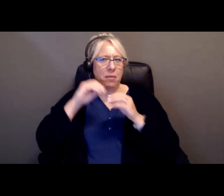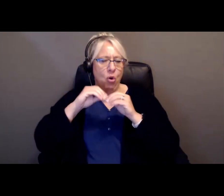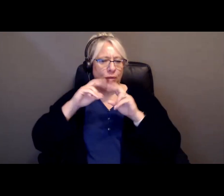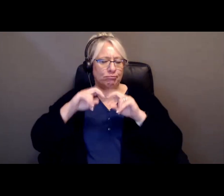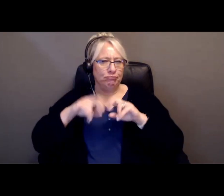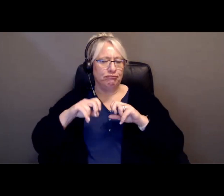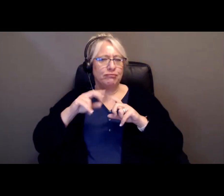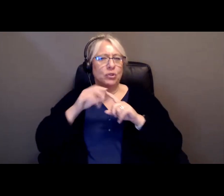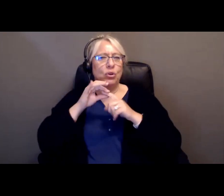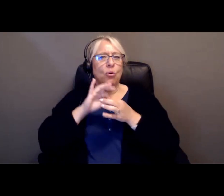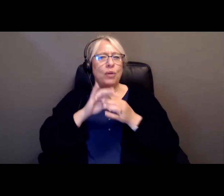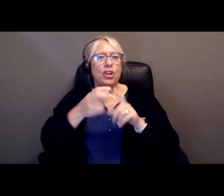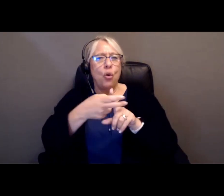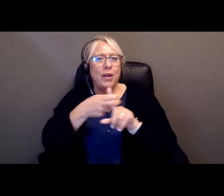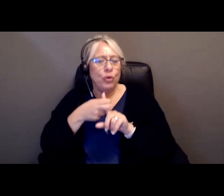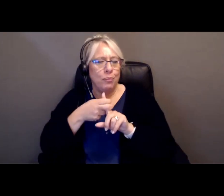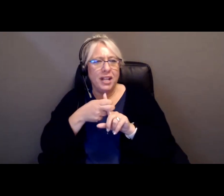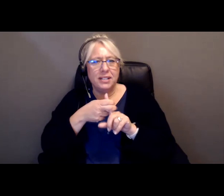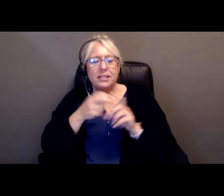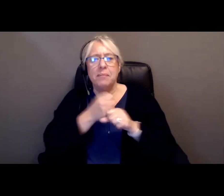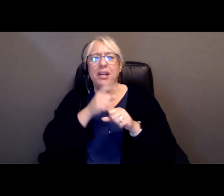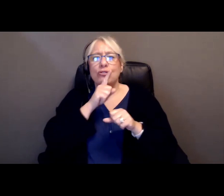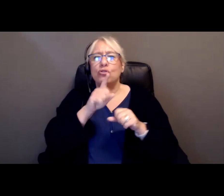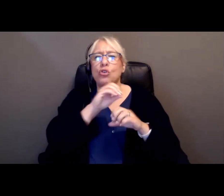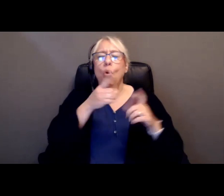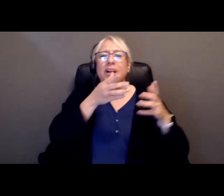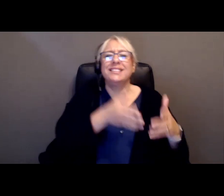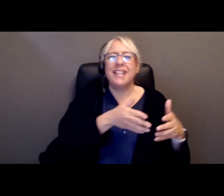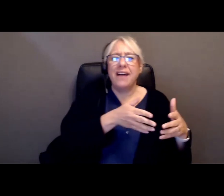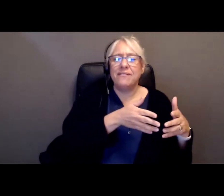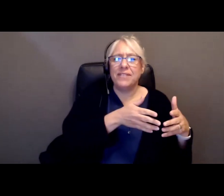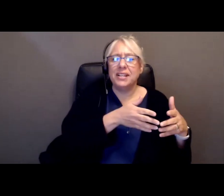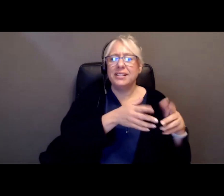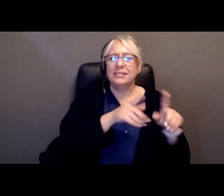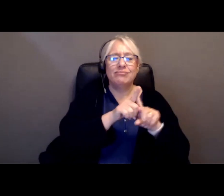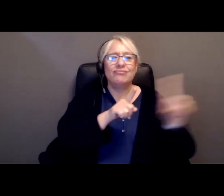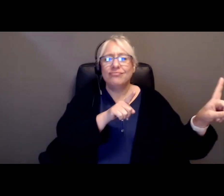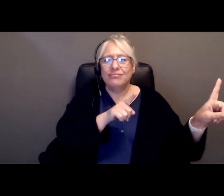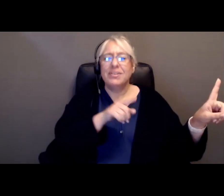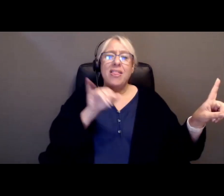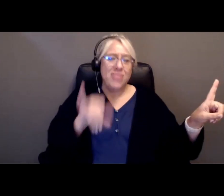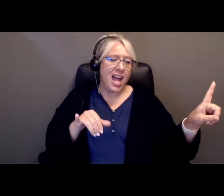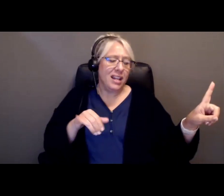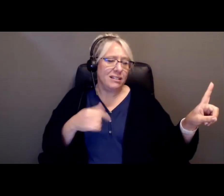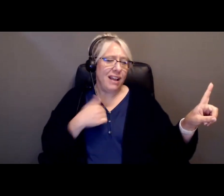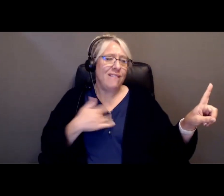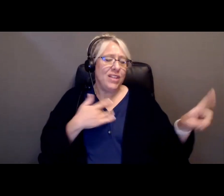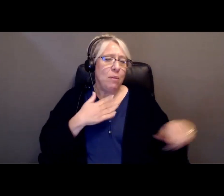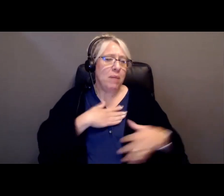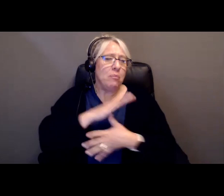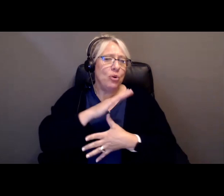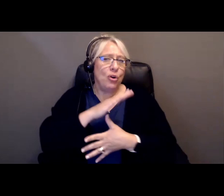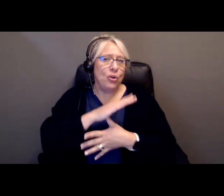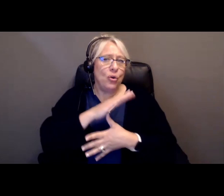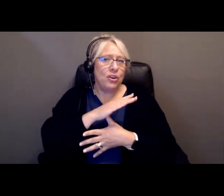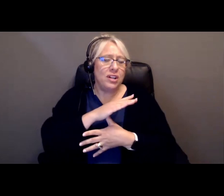that we're not leaving anybody behind? And that would be a priority for me as I negotiate these